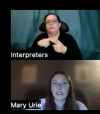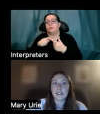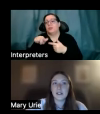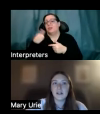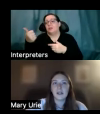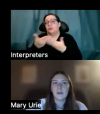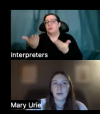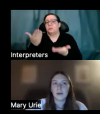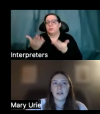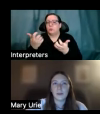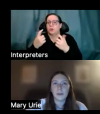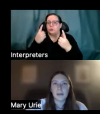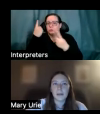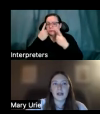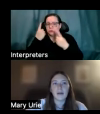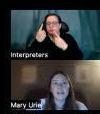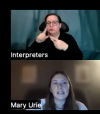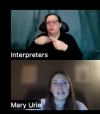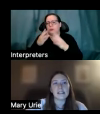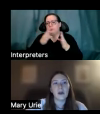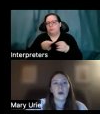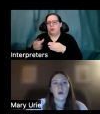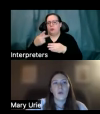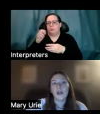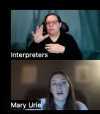consider preparing when you're preparing public comment is what